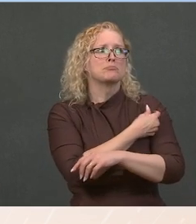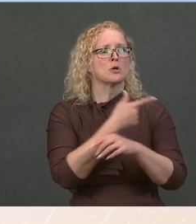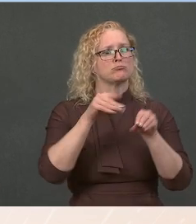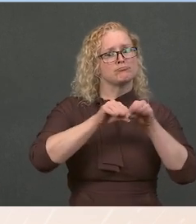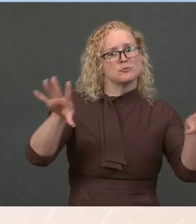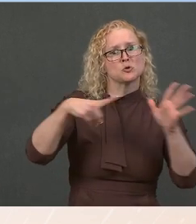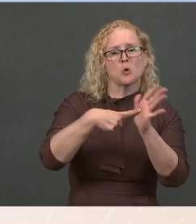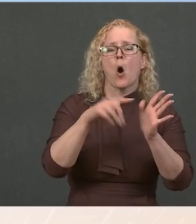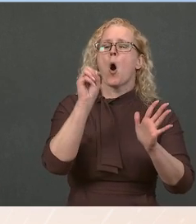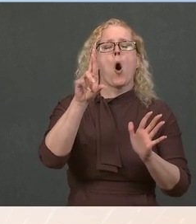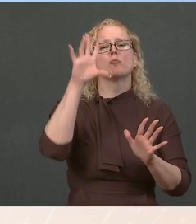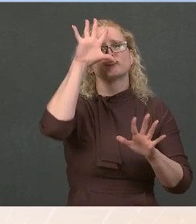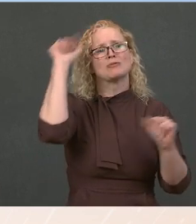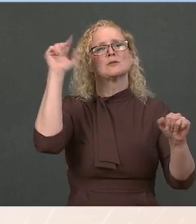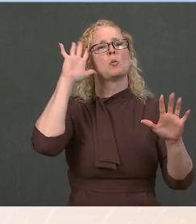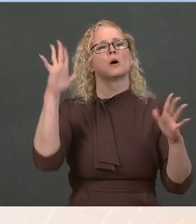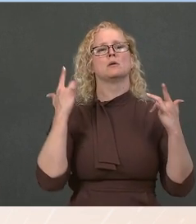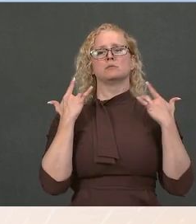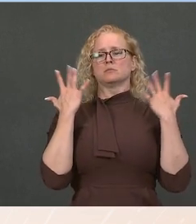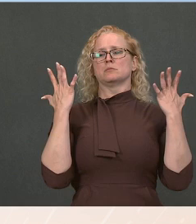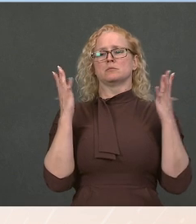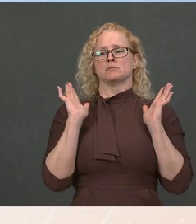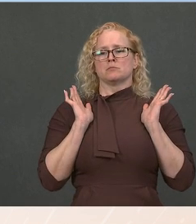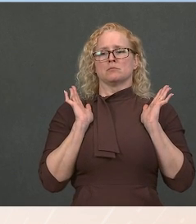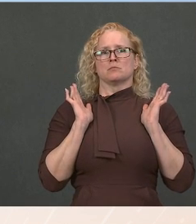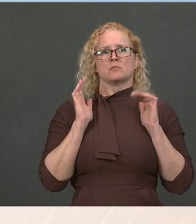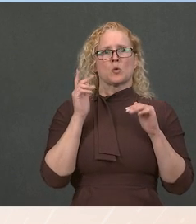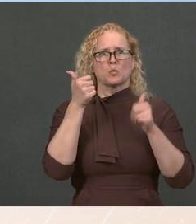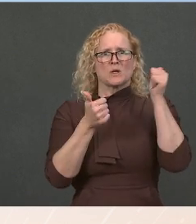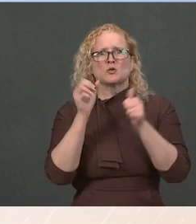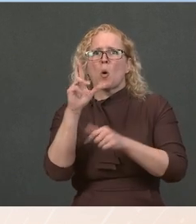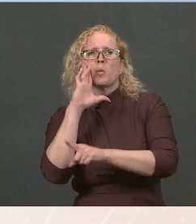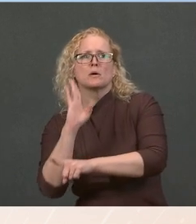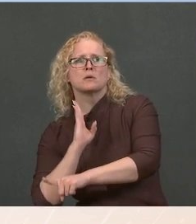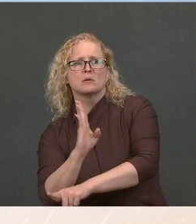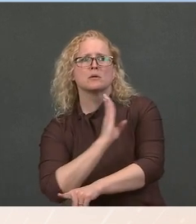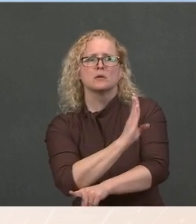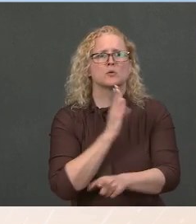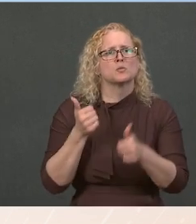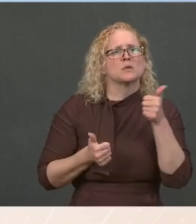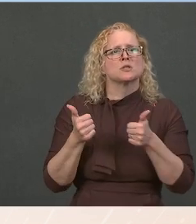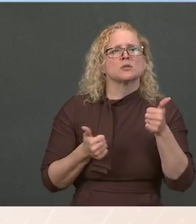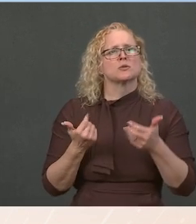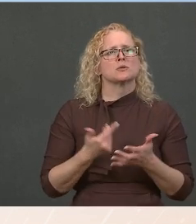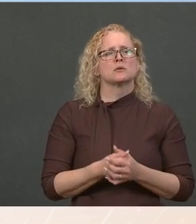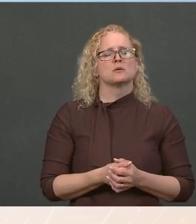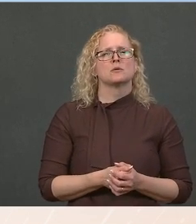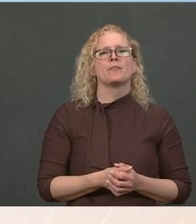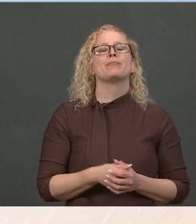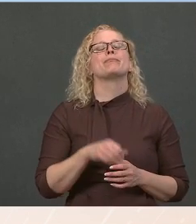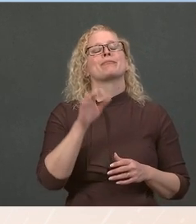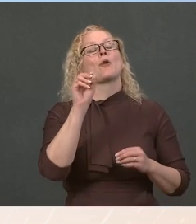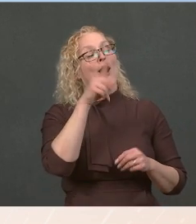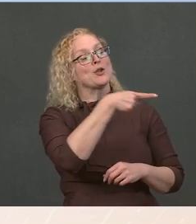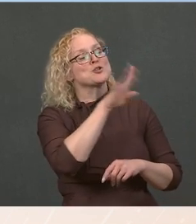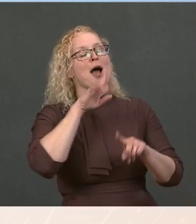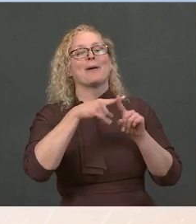You -- you've seen influencers come through the White House to talk about the importance of getting vaccinated and using their platforms -- right? --